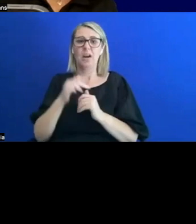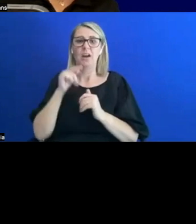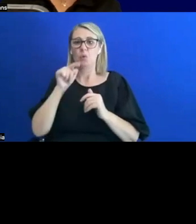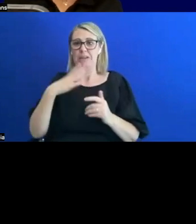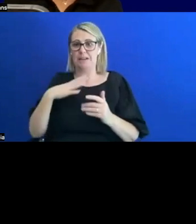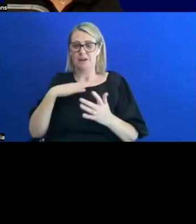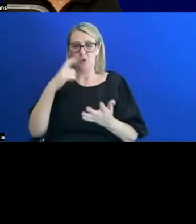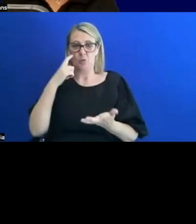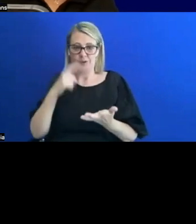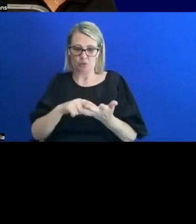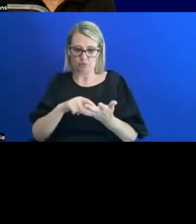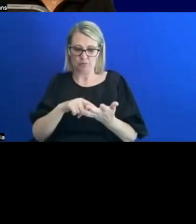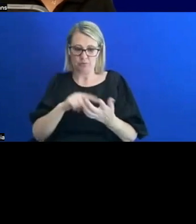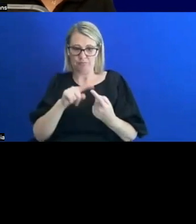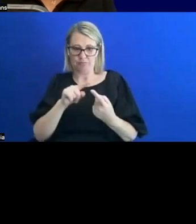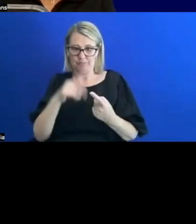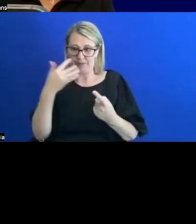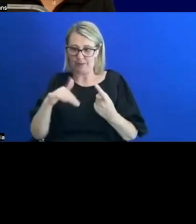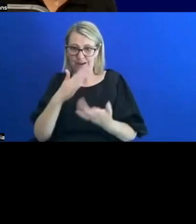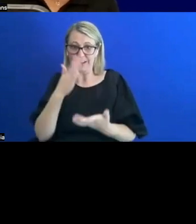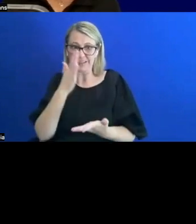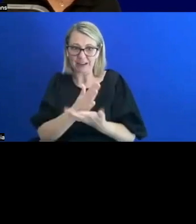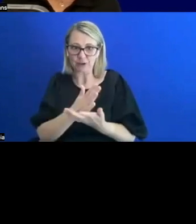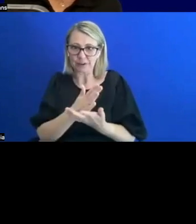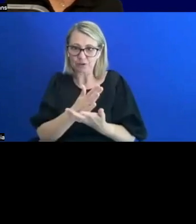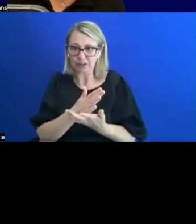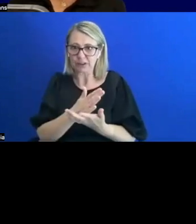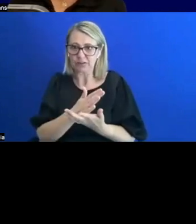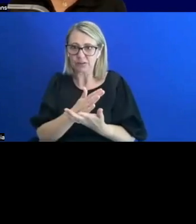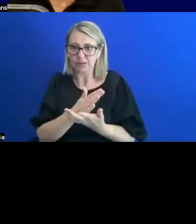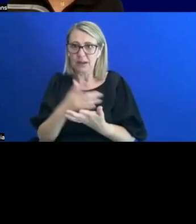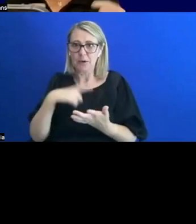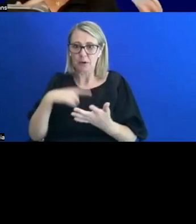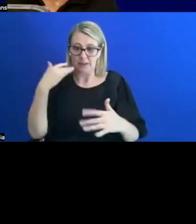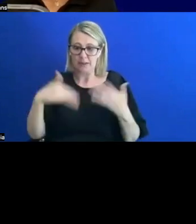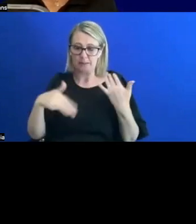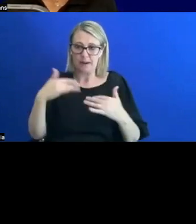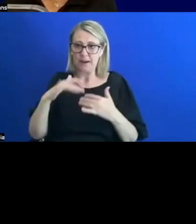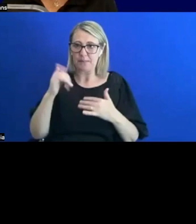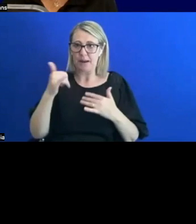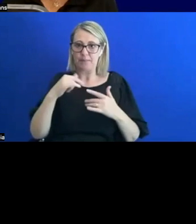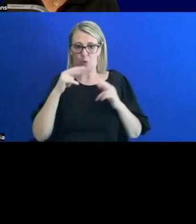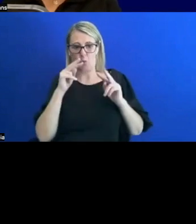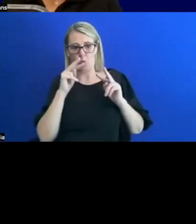firstly that the pain is real, because the pain may be something that we look at and say,